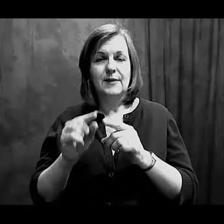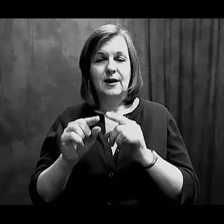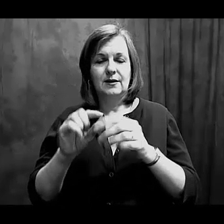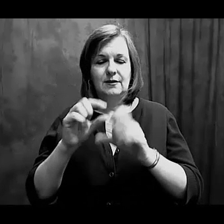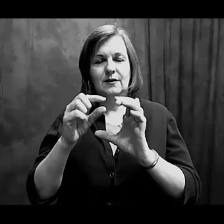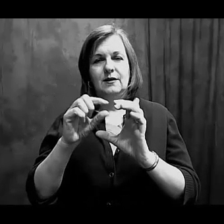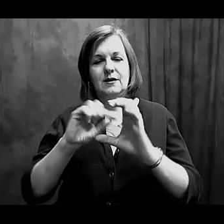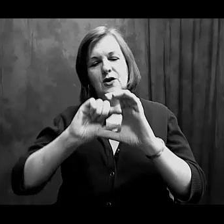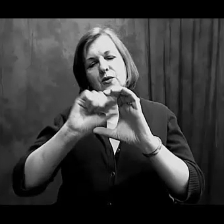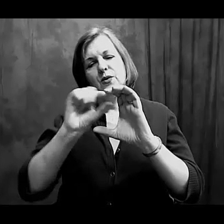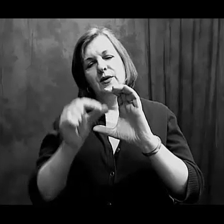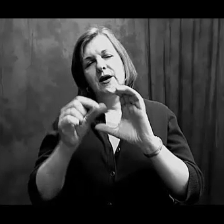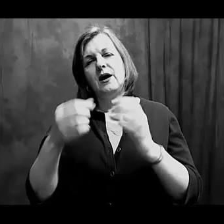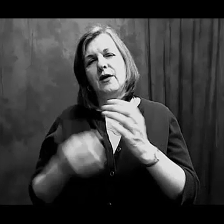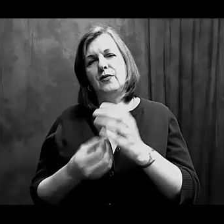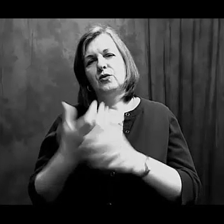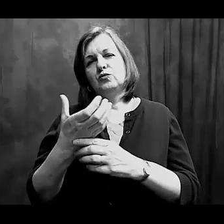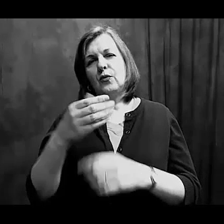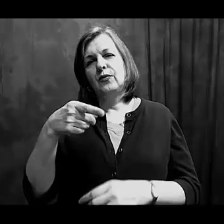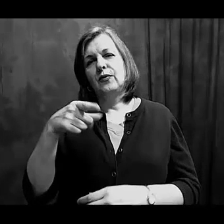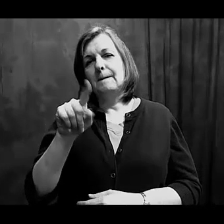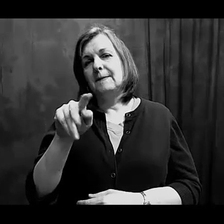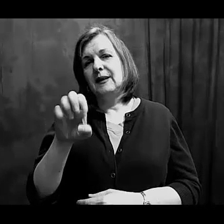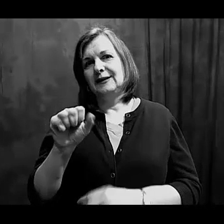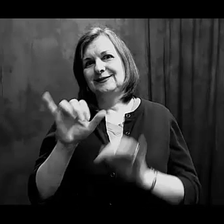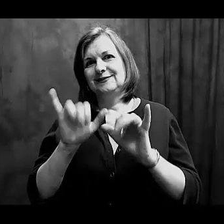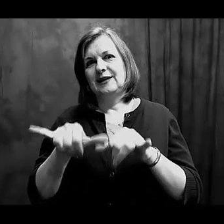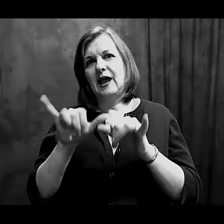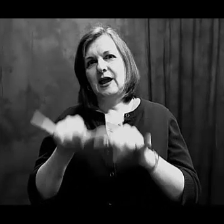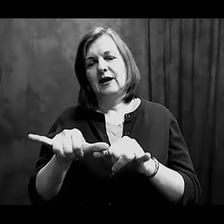as we go through childhood